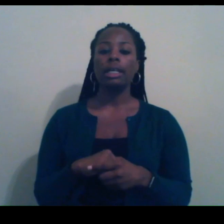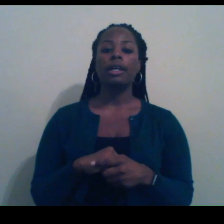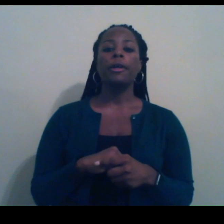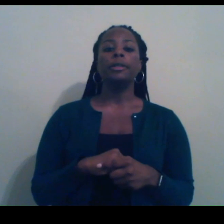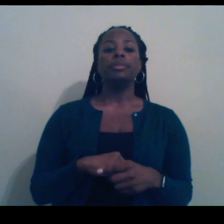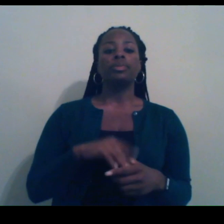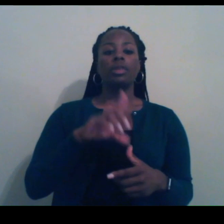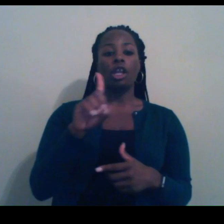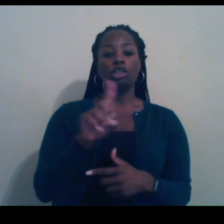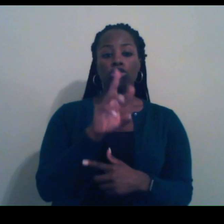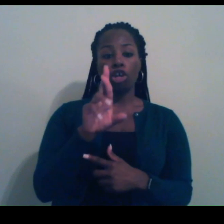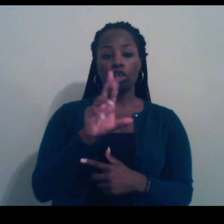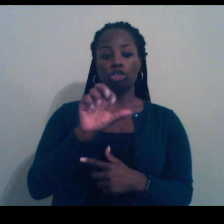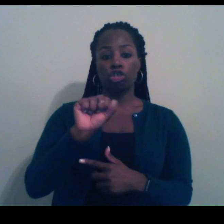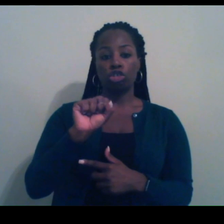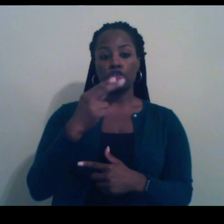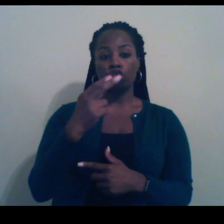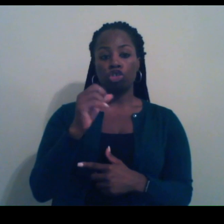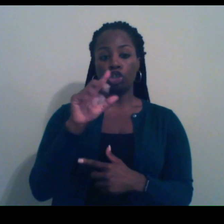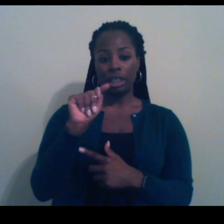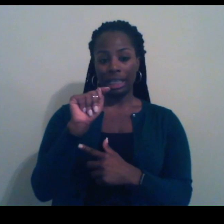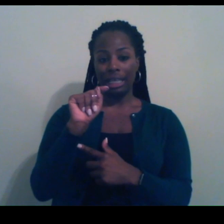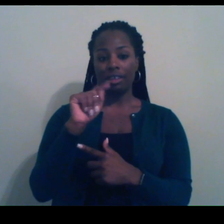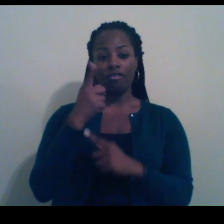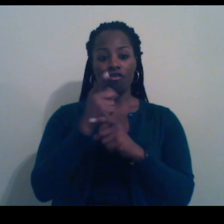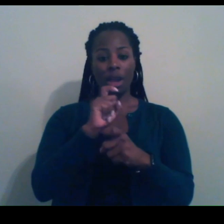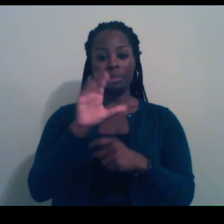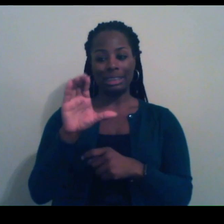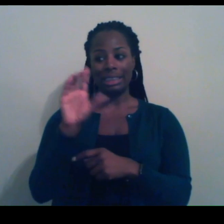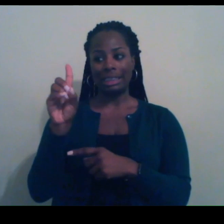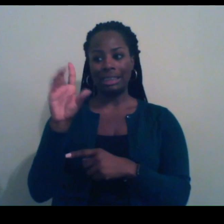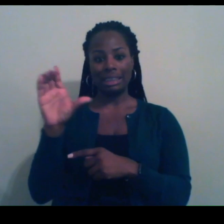CDC and I spoke with basically almost every governor that we have this morning